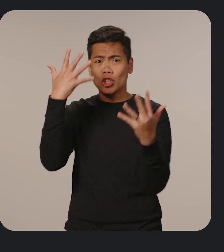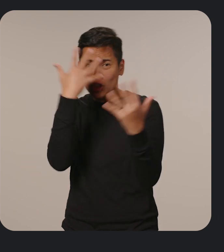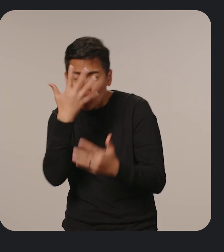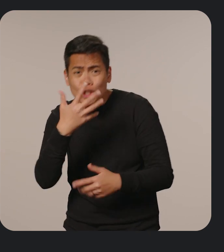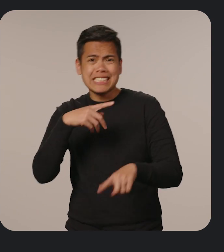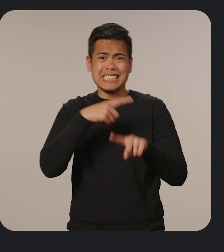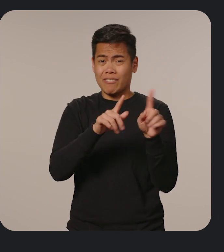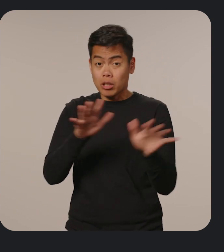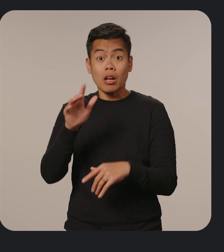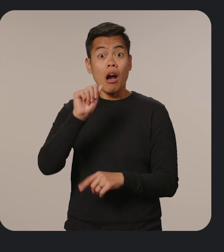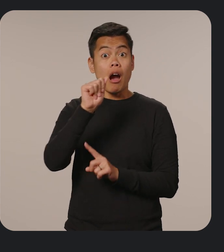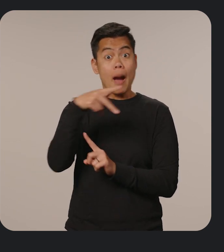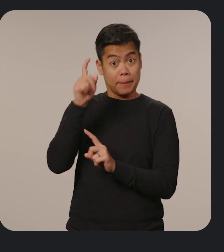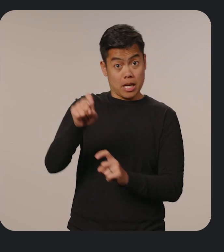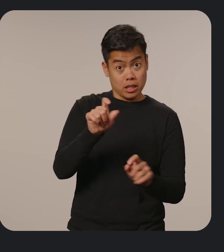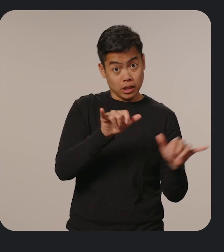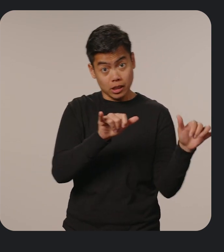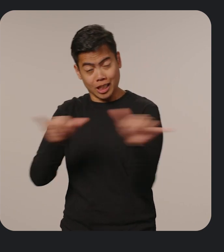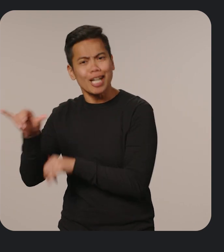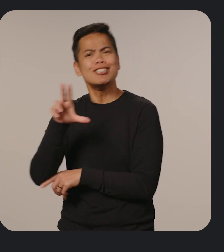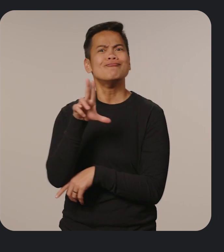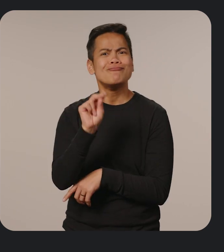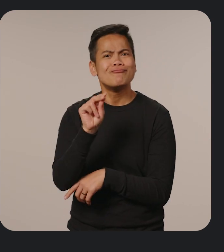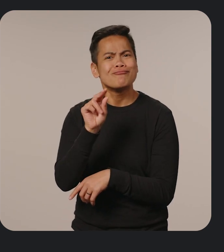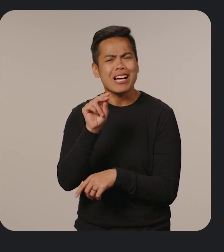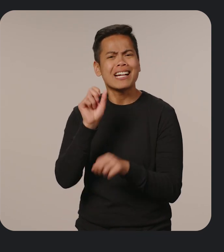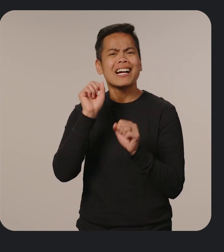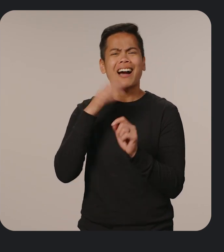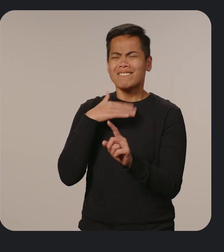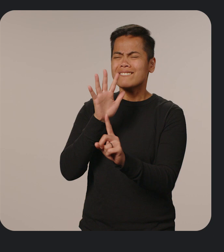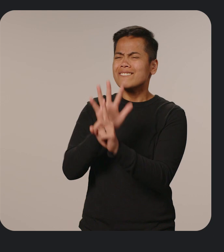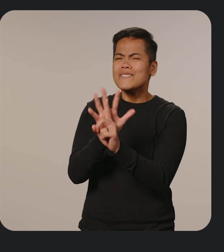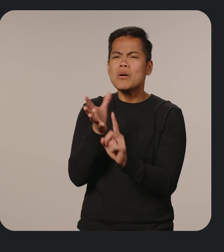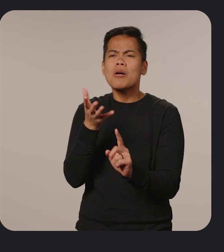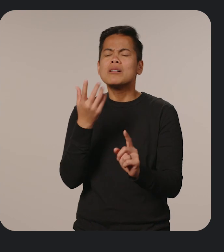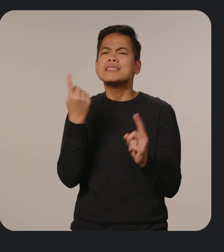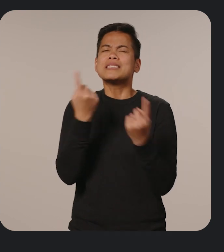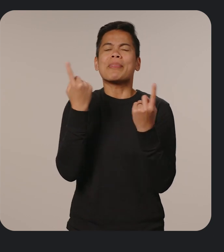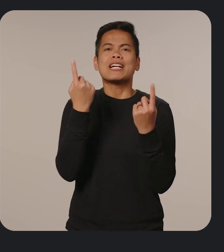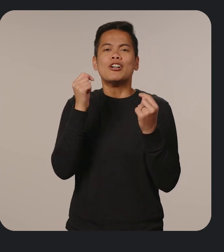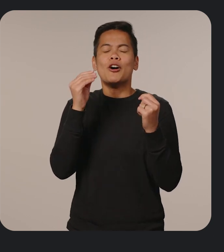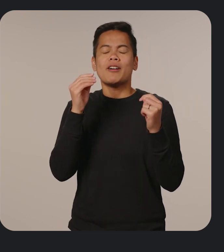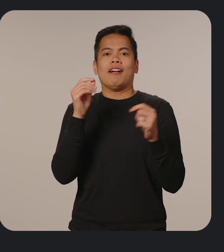See, when we started drawing Material You, we were choking on our own rules, so we loosened up.